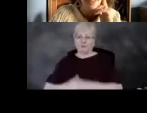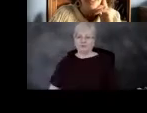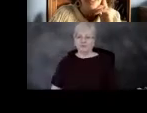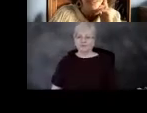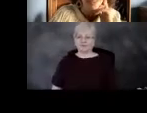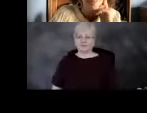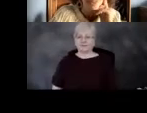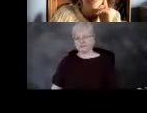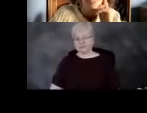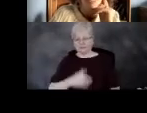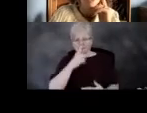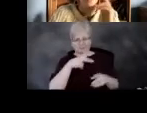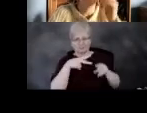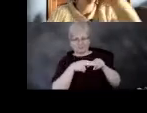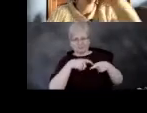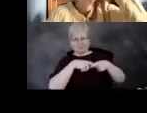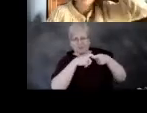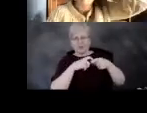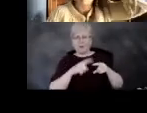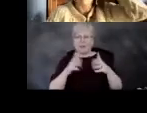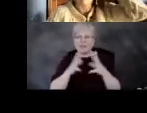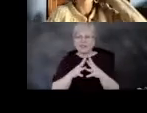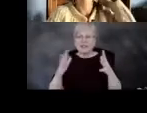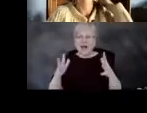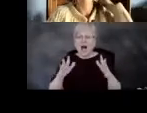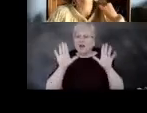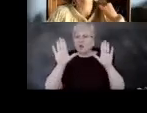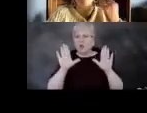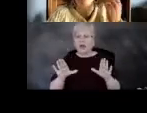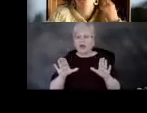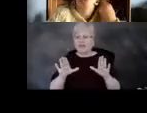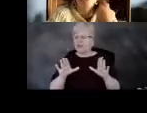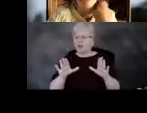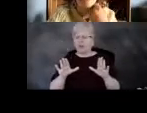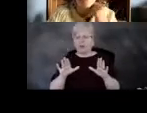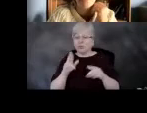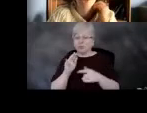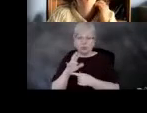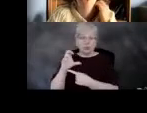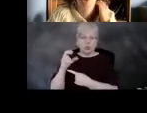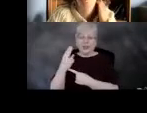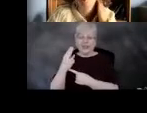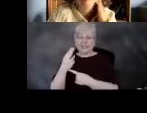17:31:12 >> EMILY BEITIKS: There's great samples of audio description on YouTube and you can